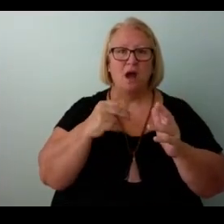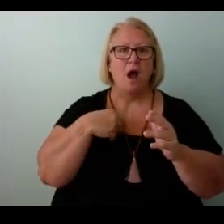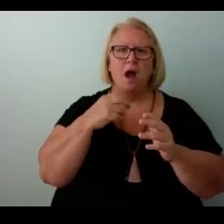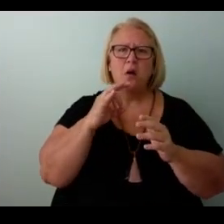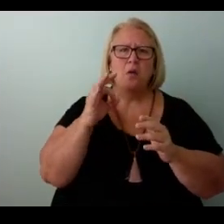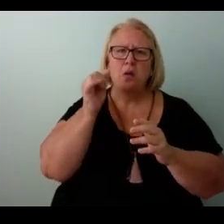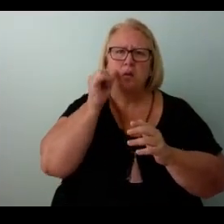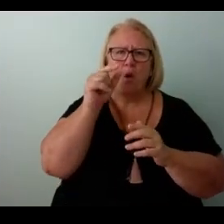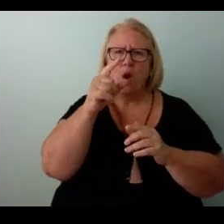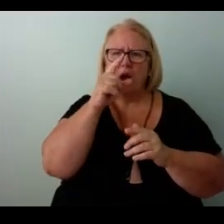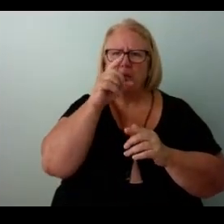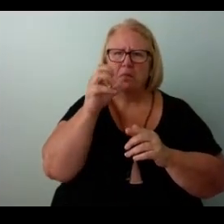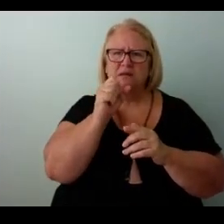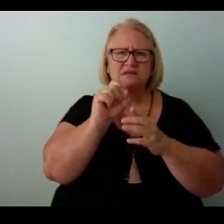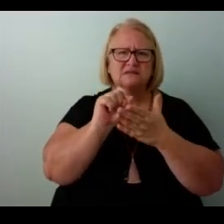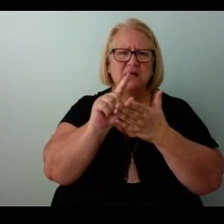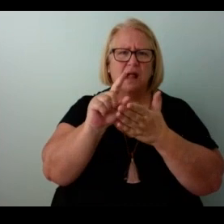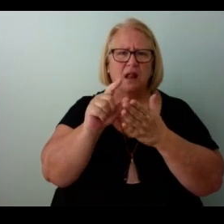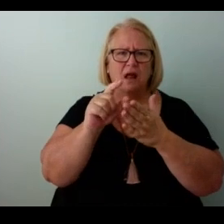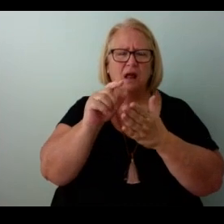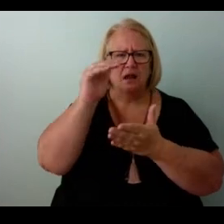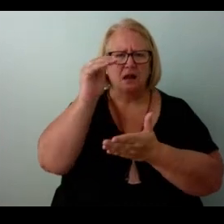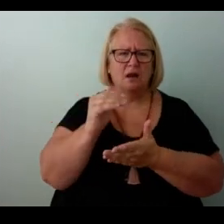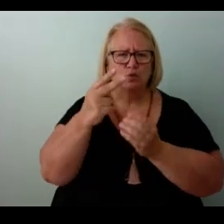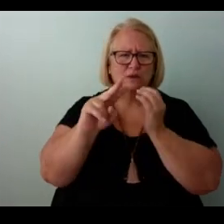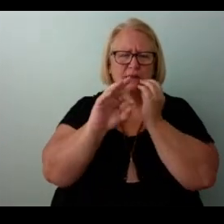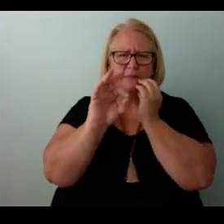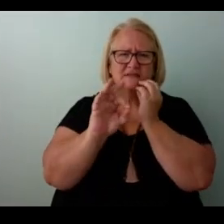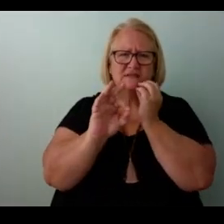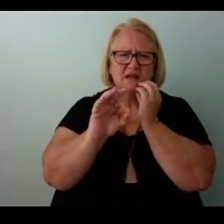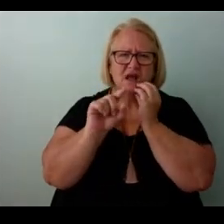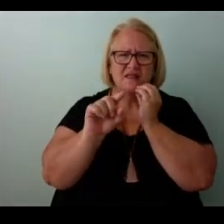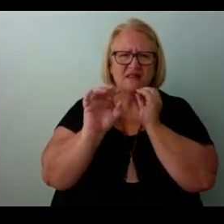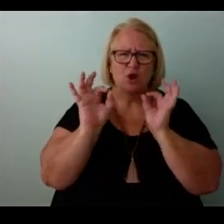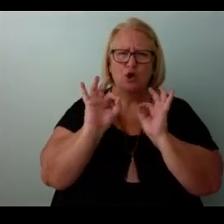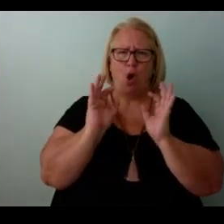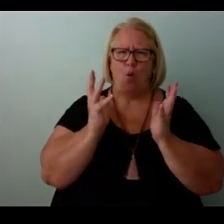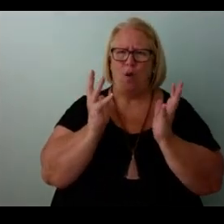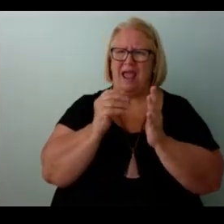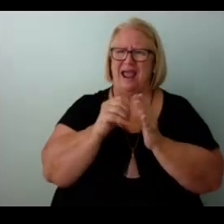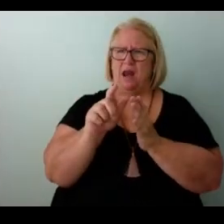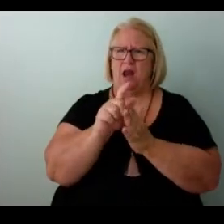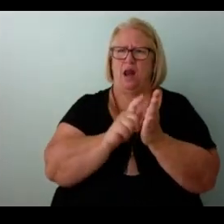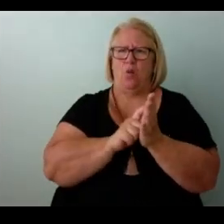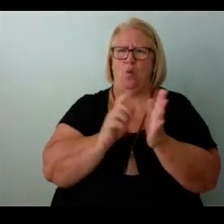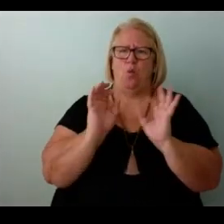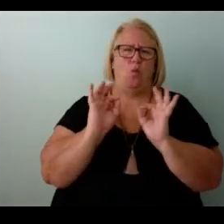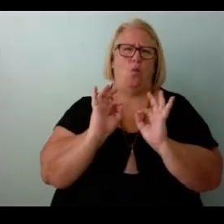20% less than the market value. That's nowhere in the legislation that I'm aware of. No, I don't think so.